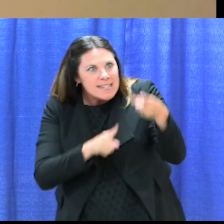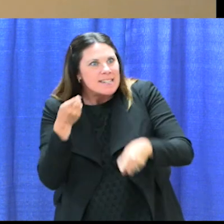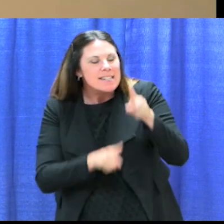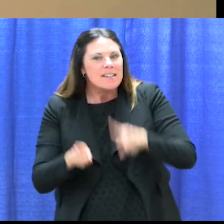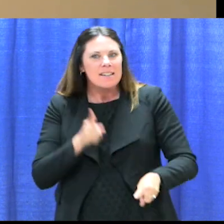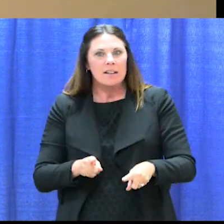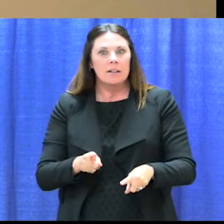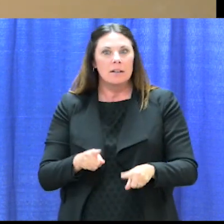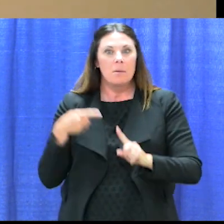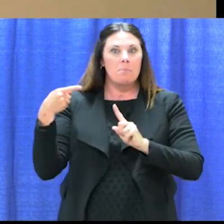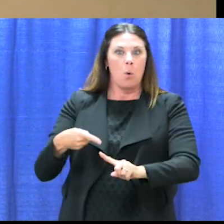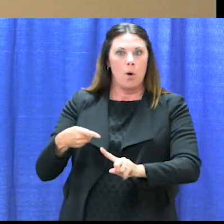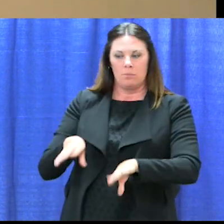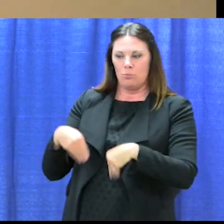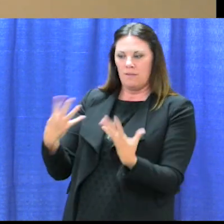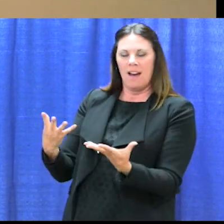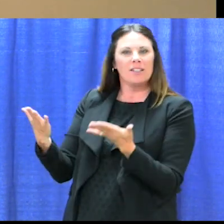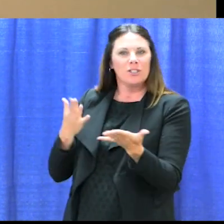Happy to answer any more questions.